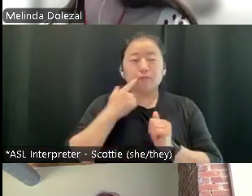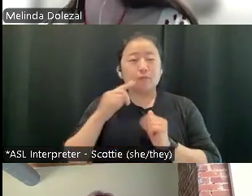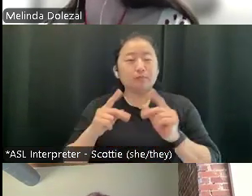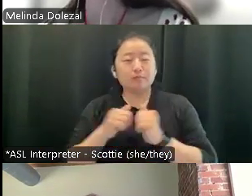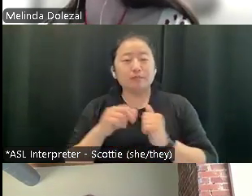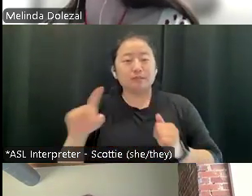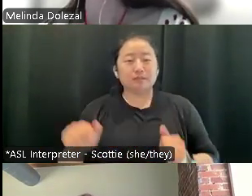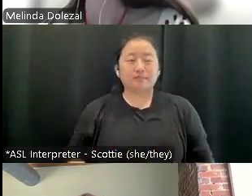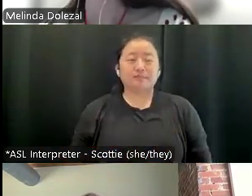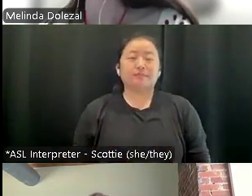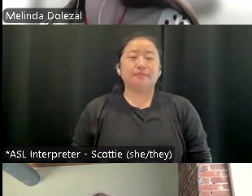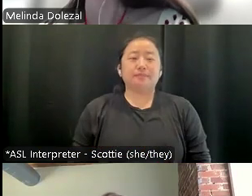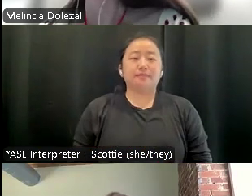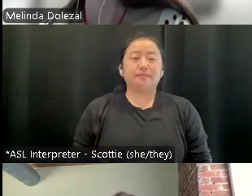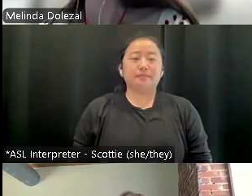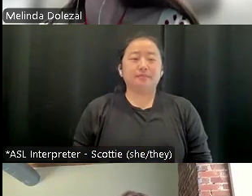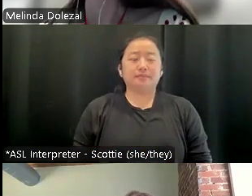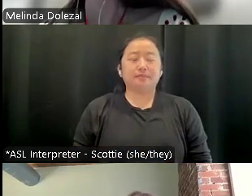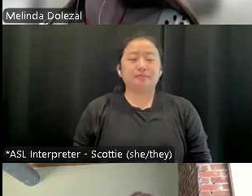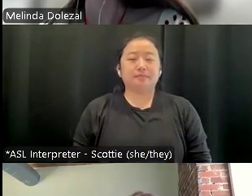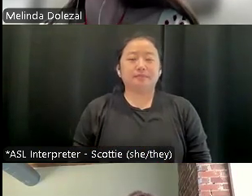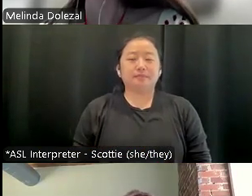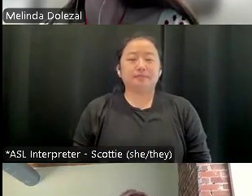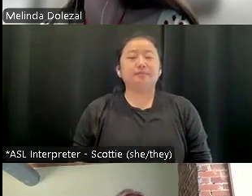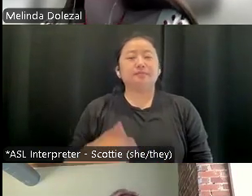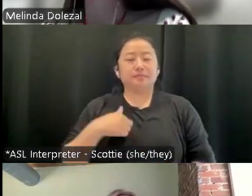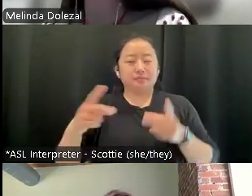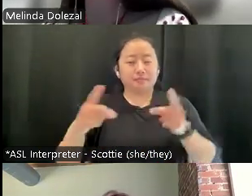Not only am I the director for the Tools For Life program,